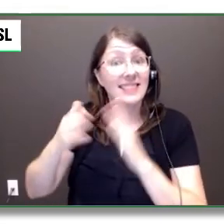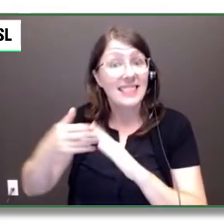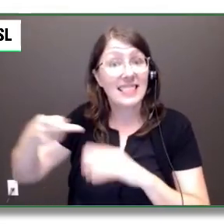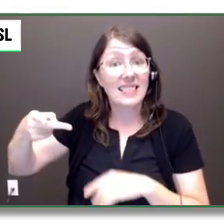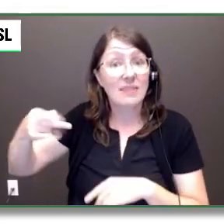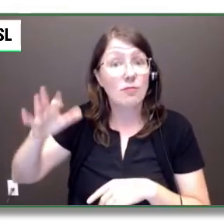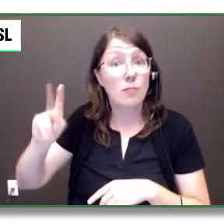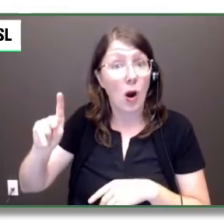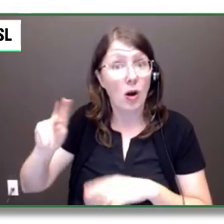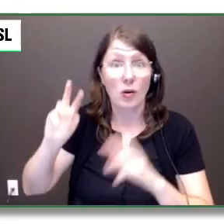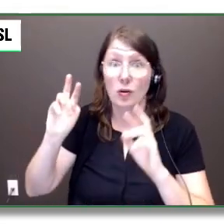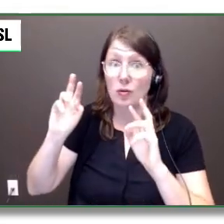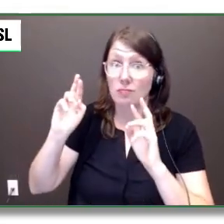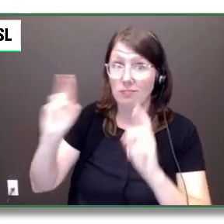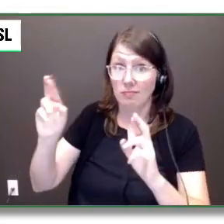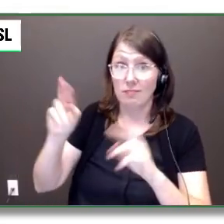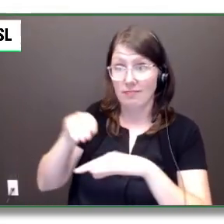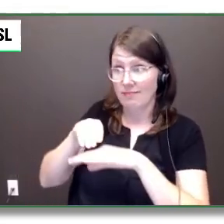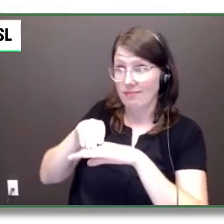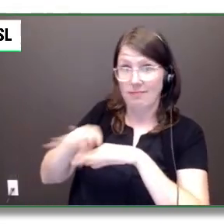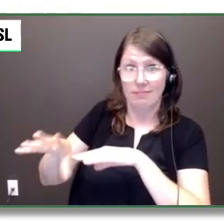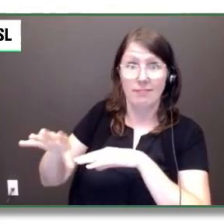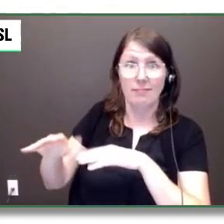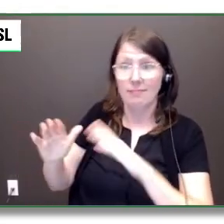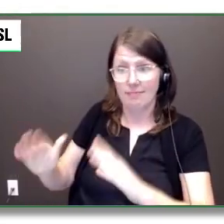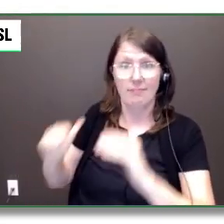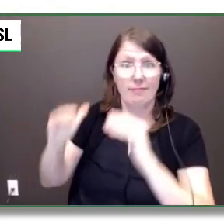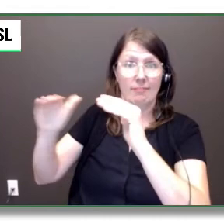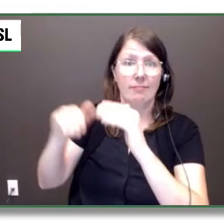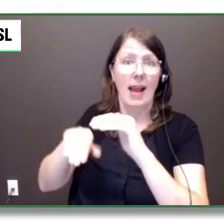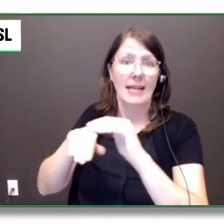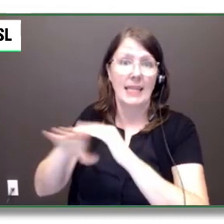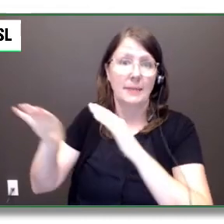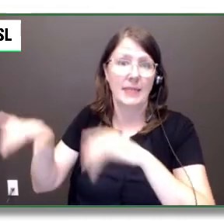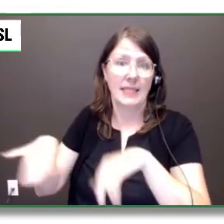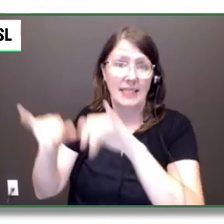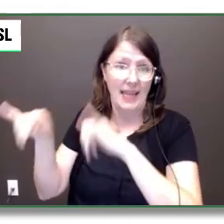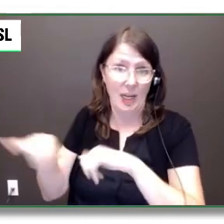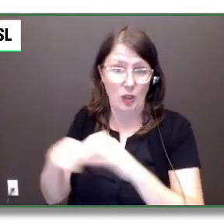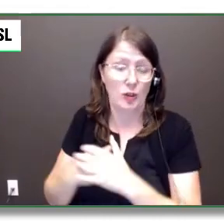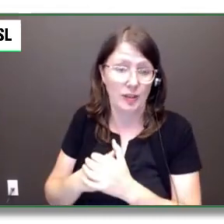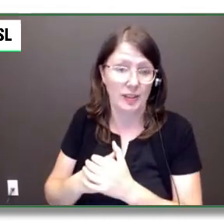presenter said proactively um trying to uh do that so but we're you